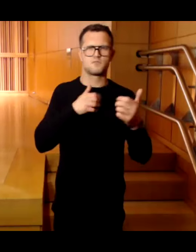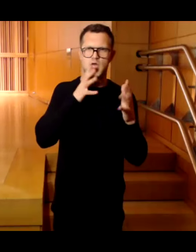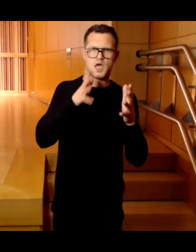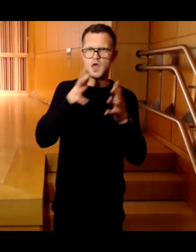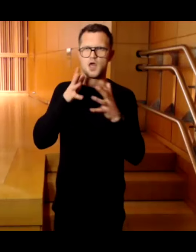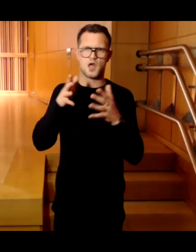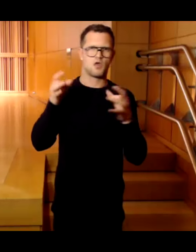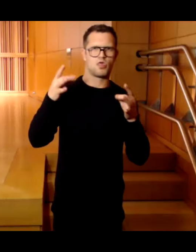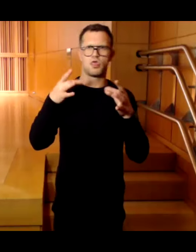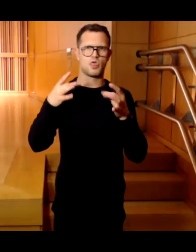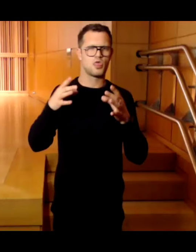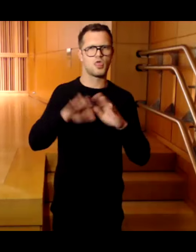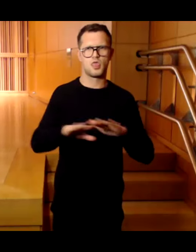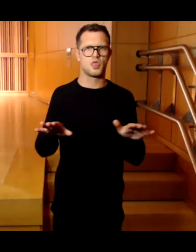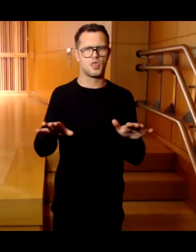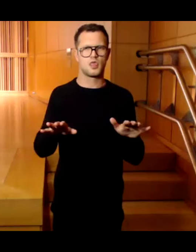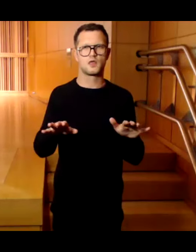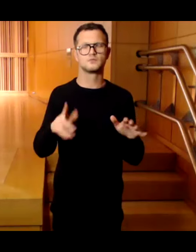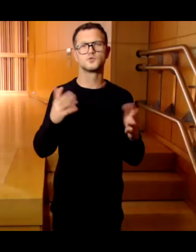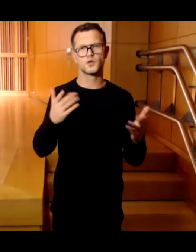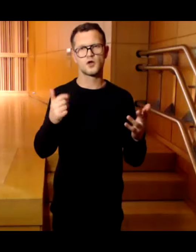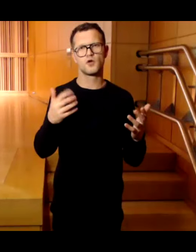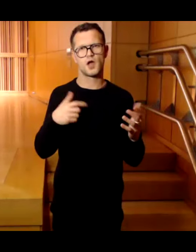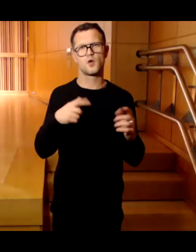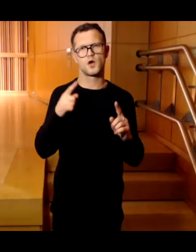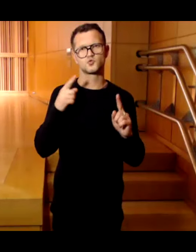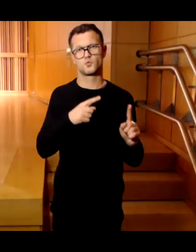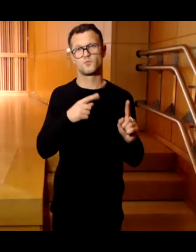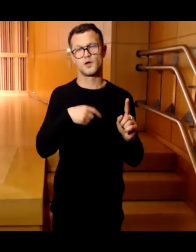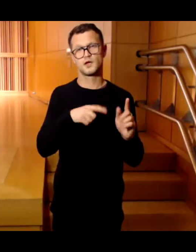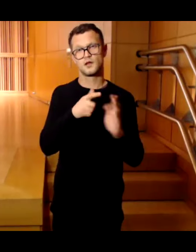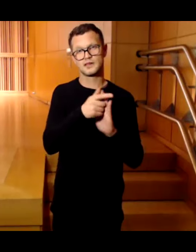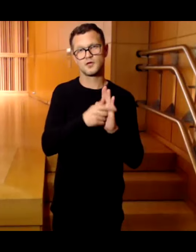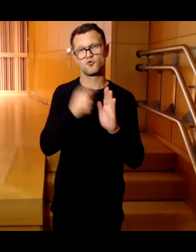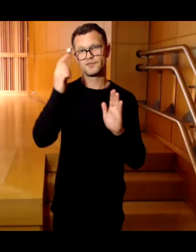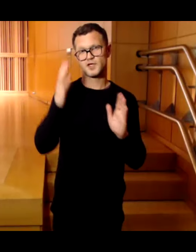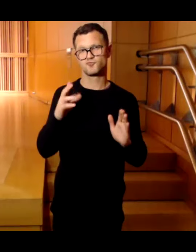Here, I would like to point for a moment to the work of the legal theorist Dean Spade.